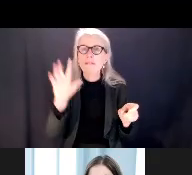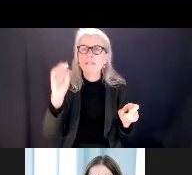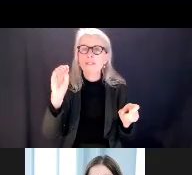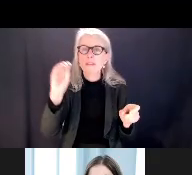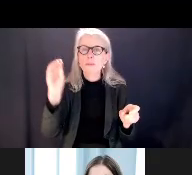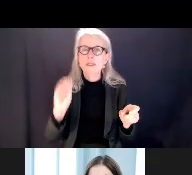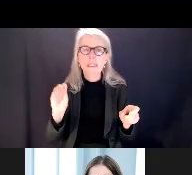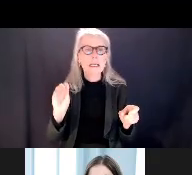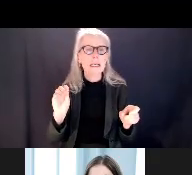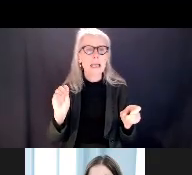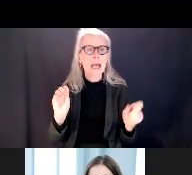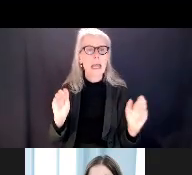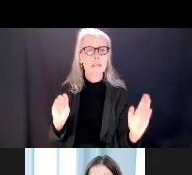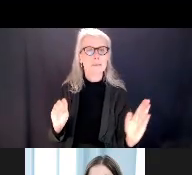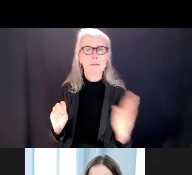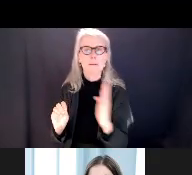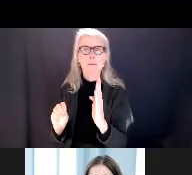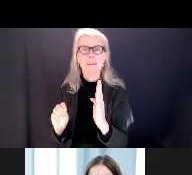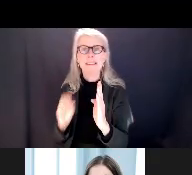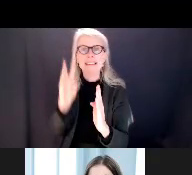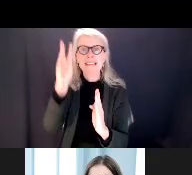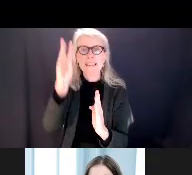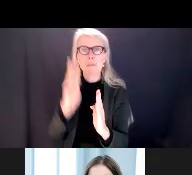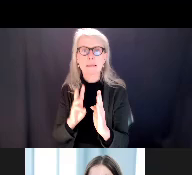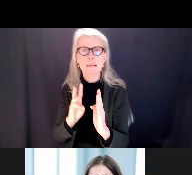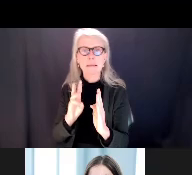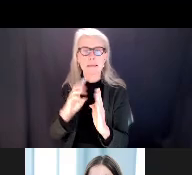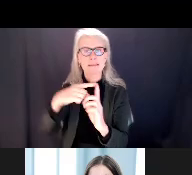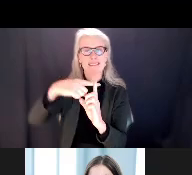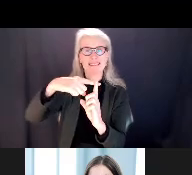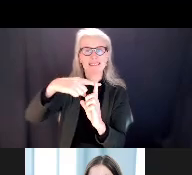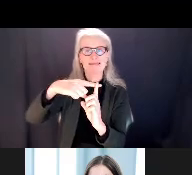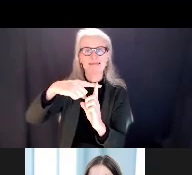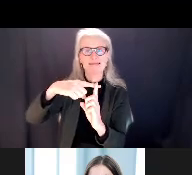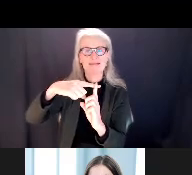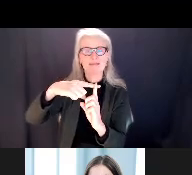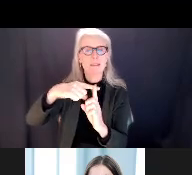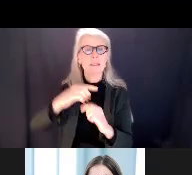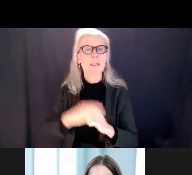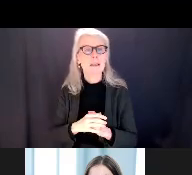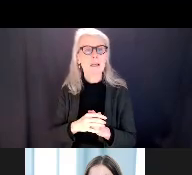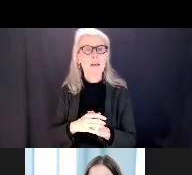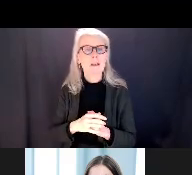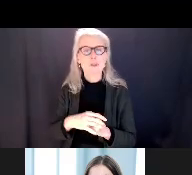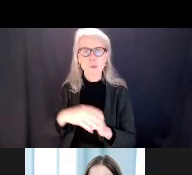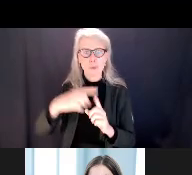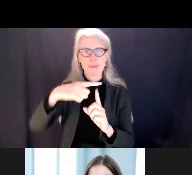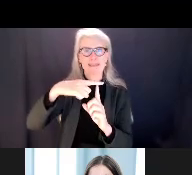it's that intersection between the two points. And so what that is what this is showing is that about